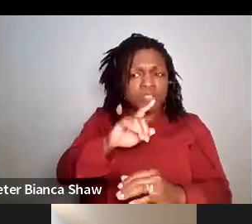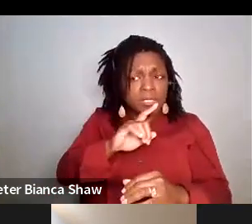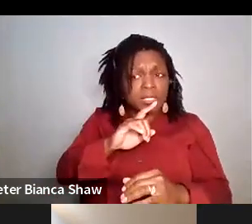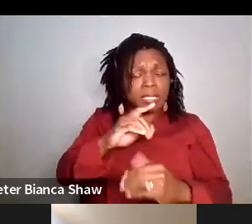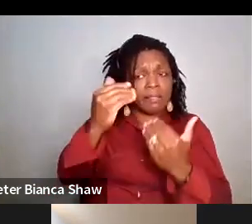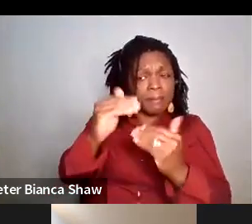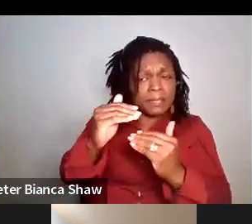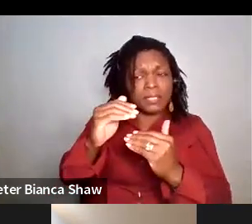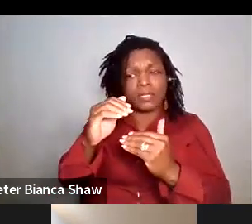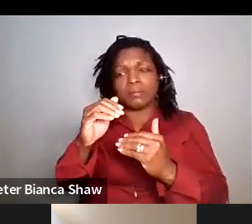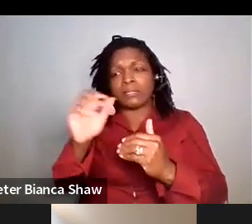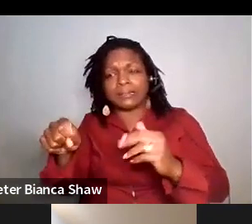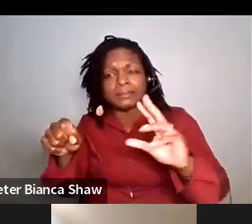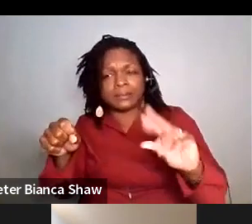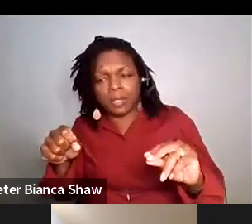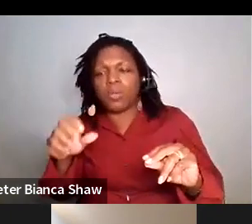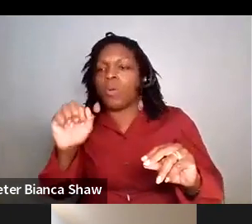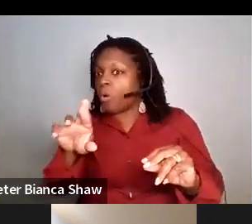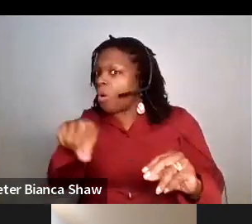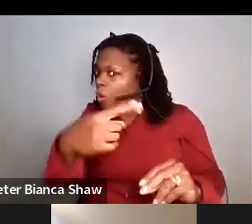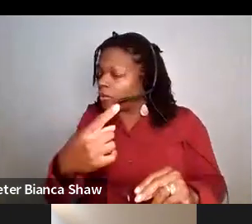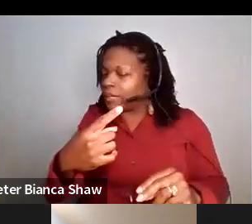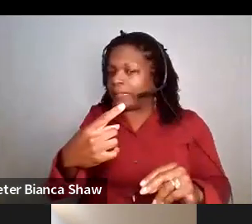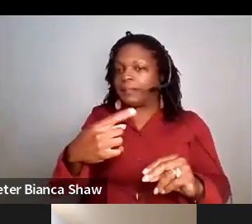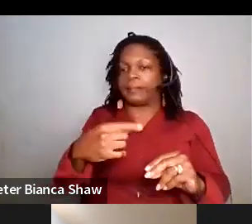really are so so, Mike, would you like to go next?